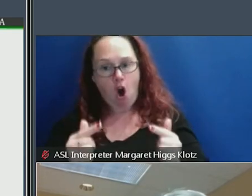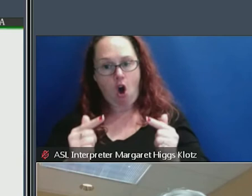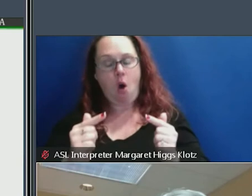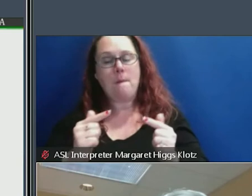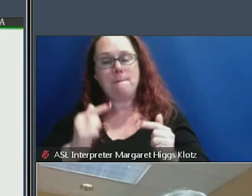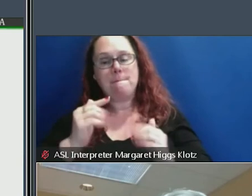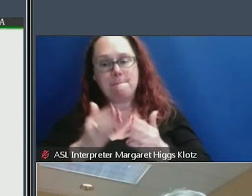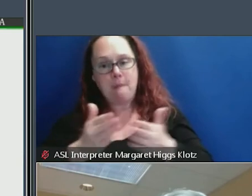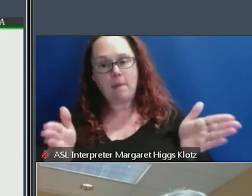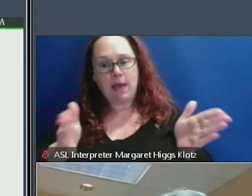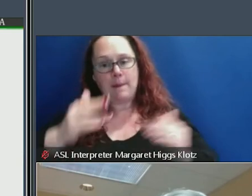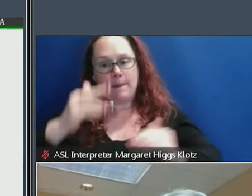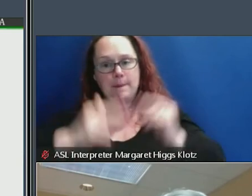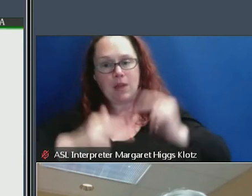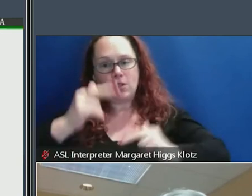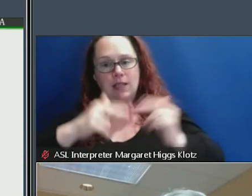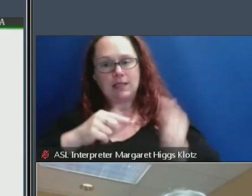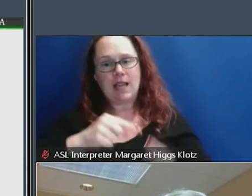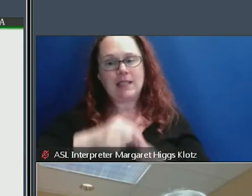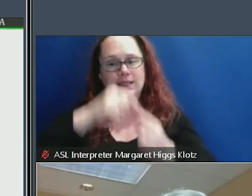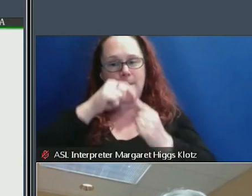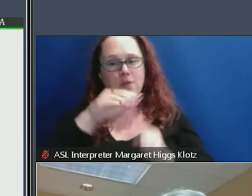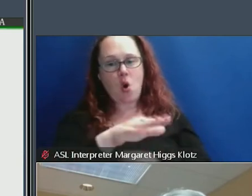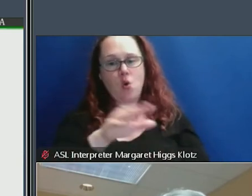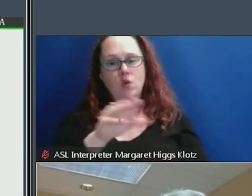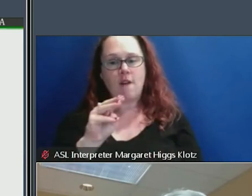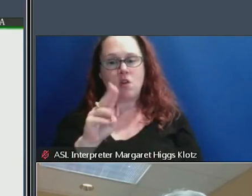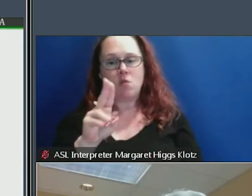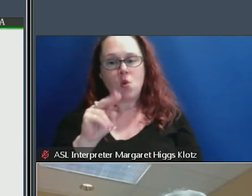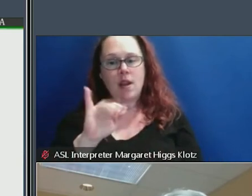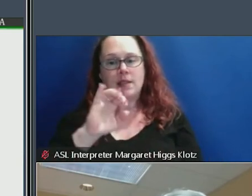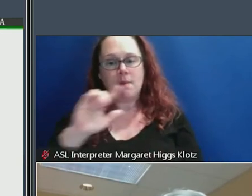except those that municipal state or federal agency section